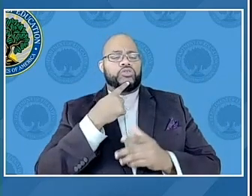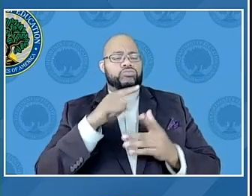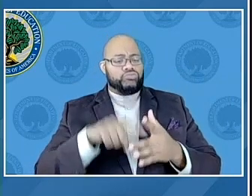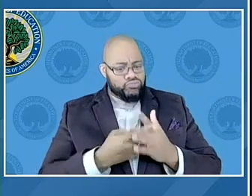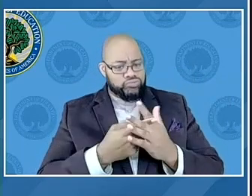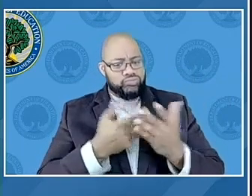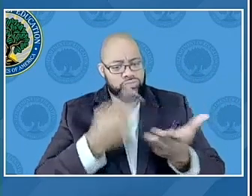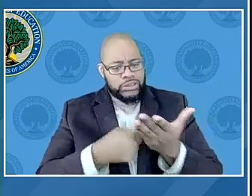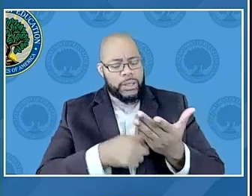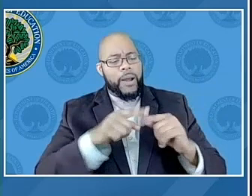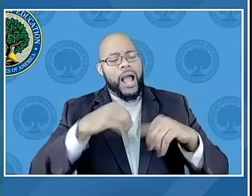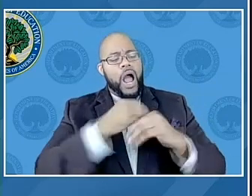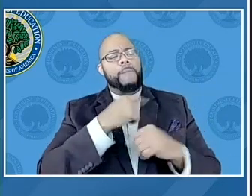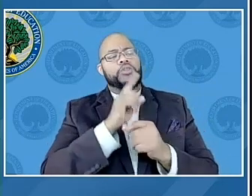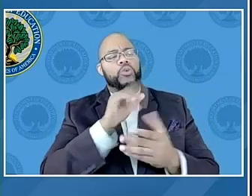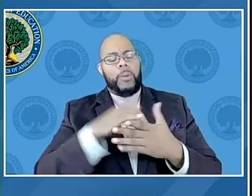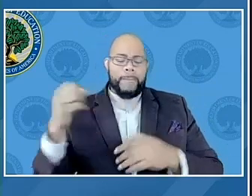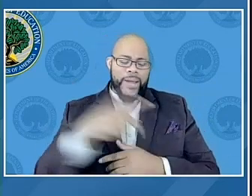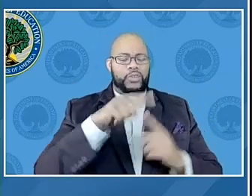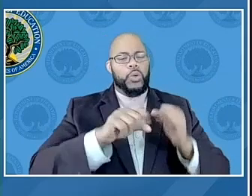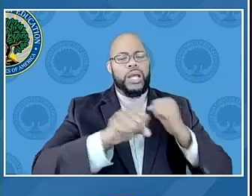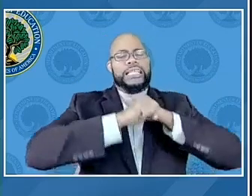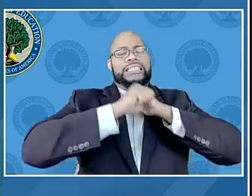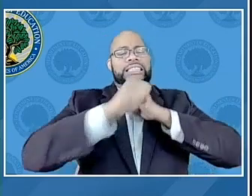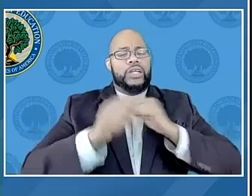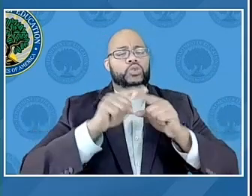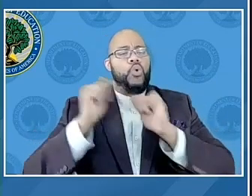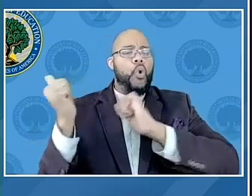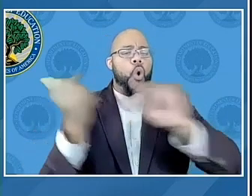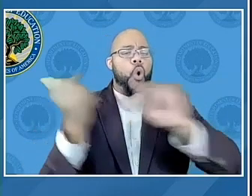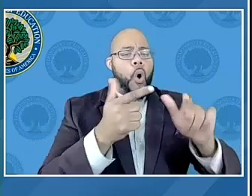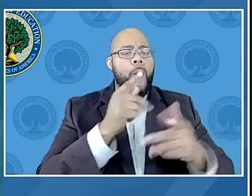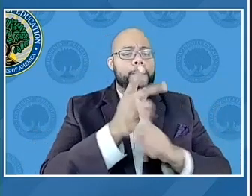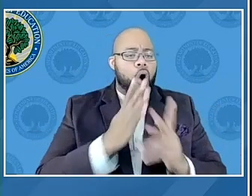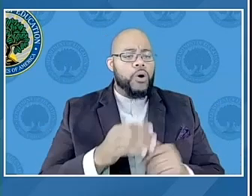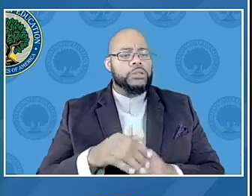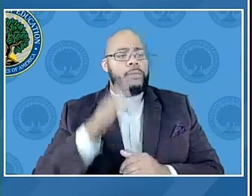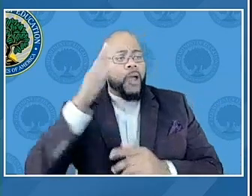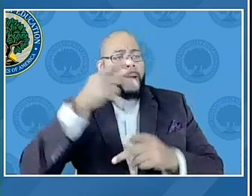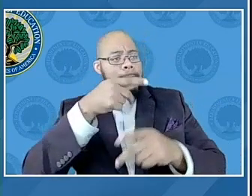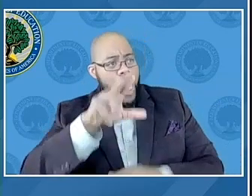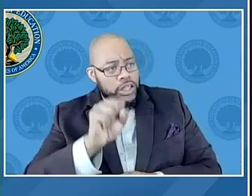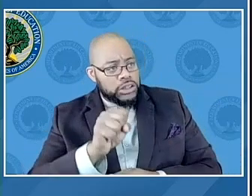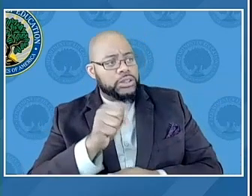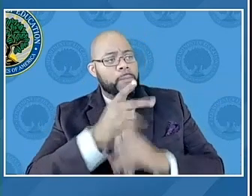make sure we go back and extend that to all borrowers, Parent PLUS borrowers, borrowers who are right now excluded from